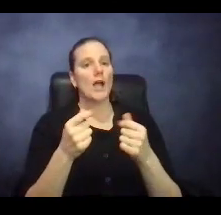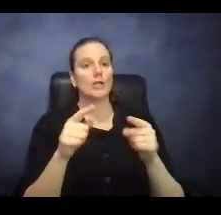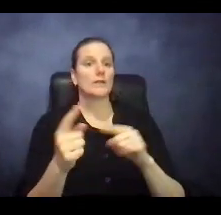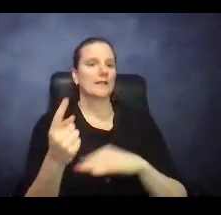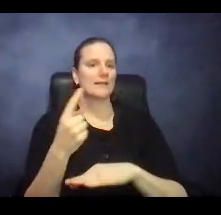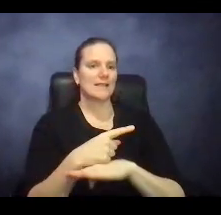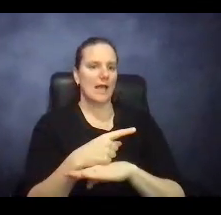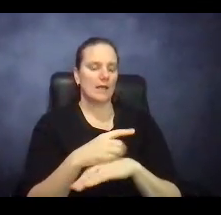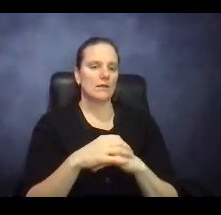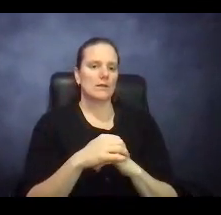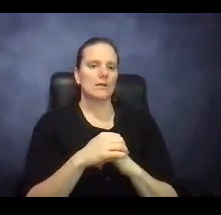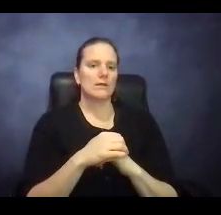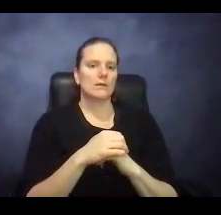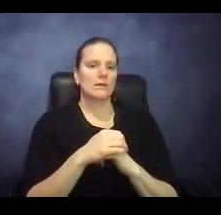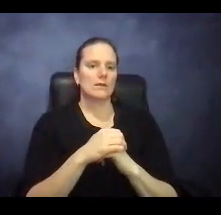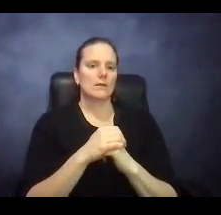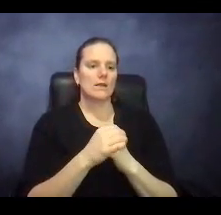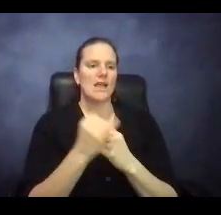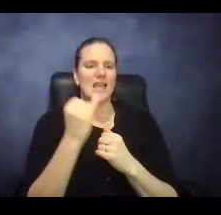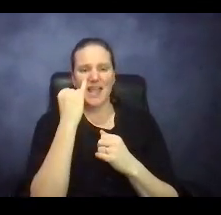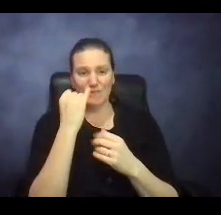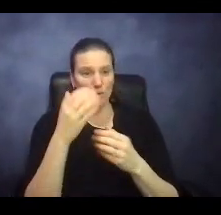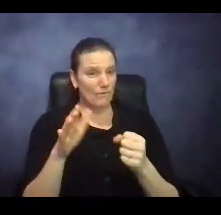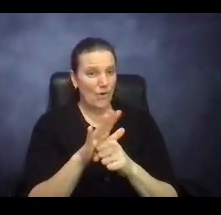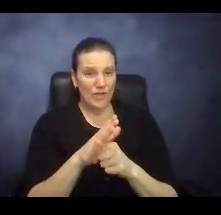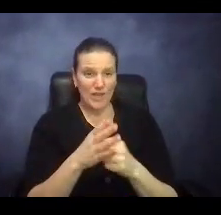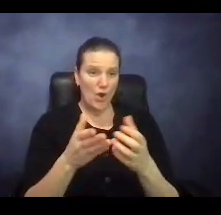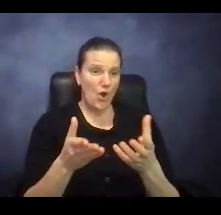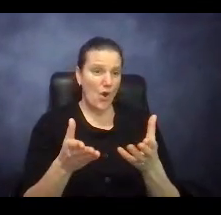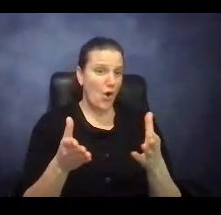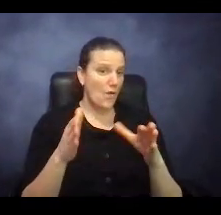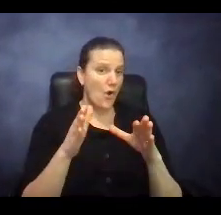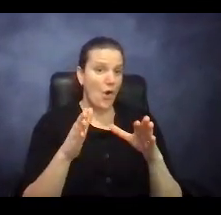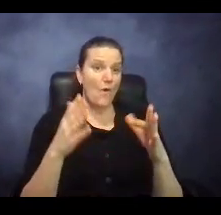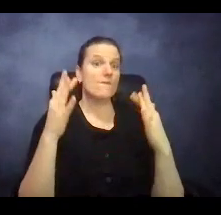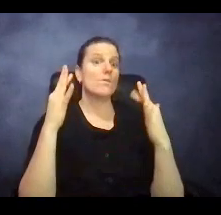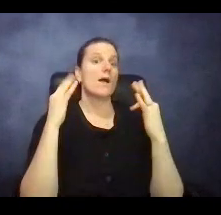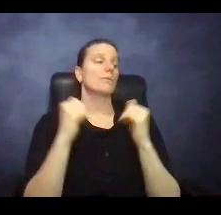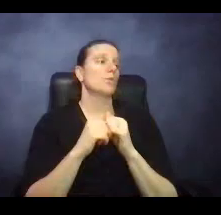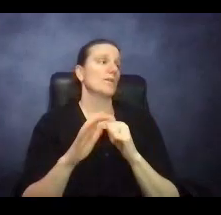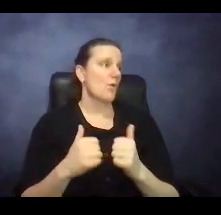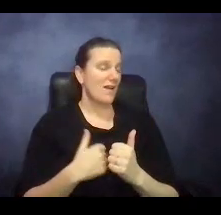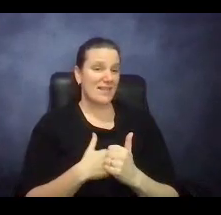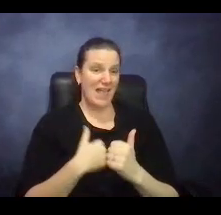but if you've got, like, if you're completely overwhelmed with with your life or if lifestyle change totally